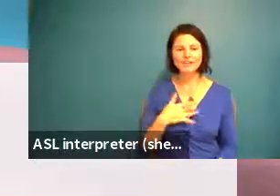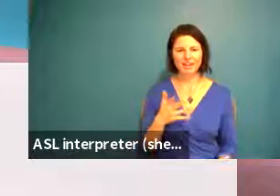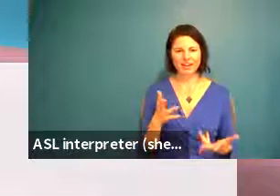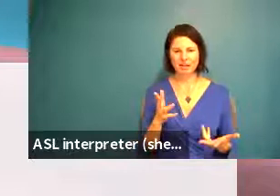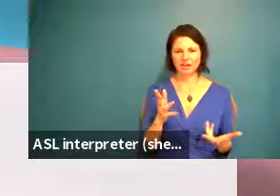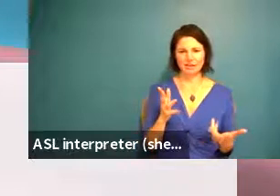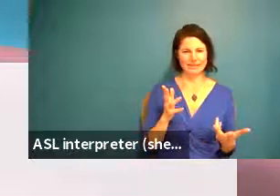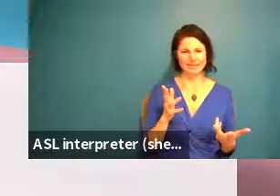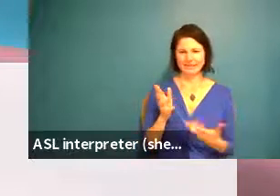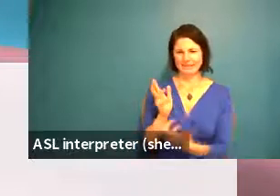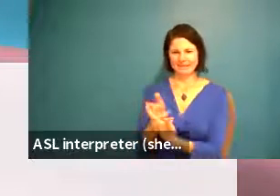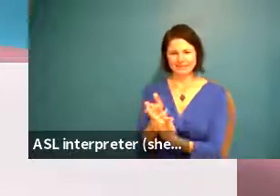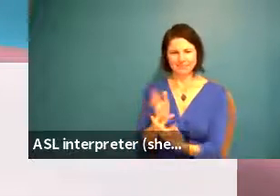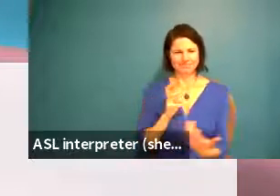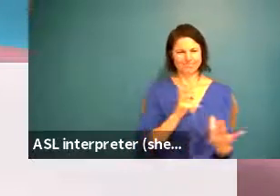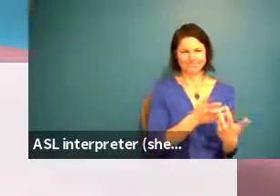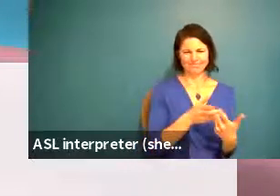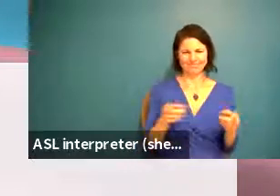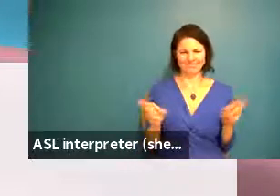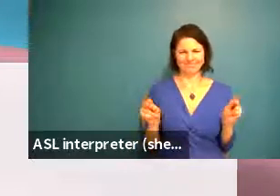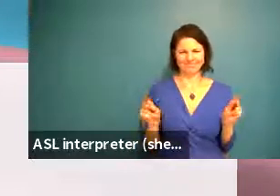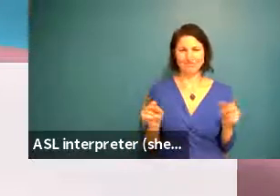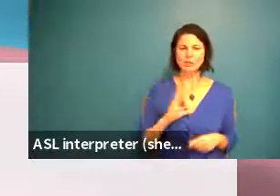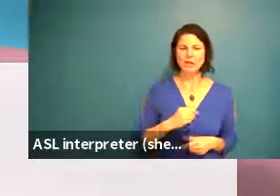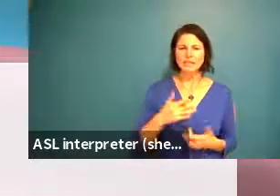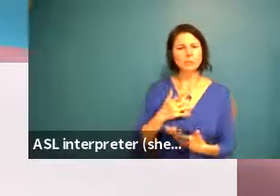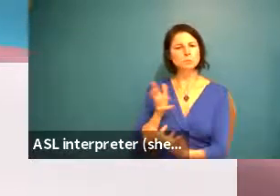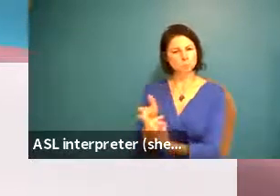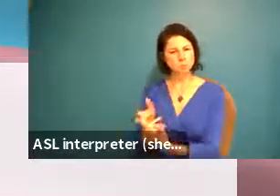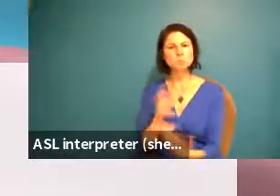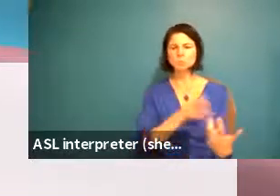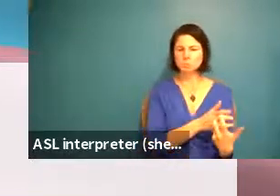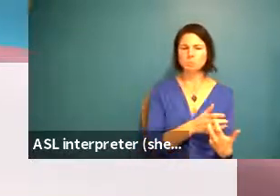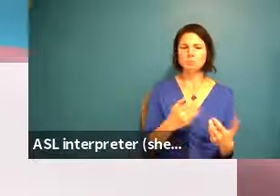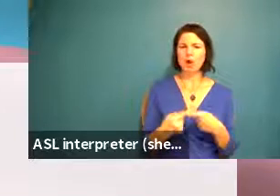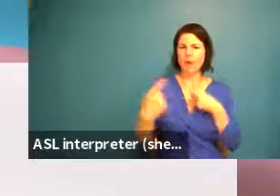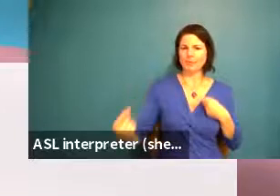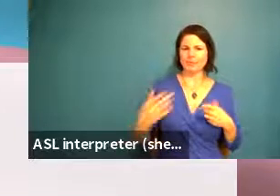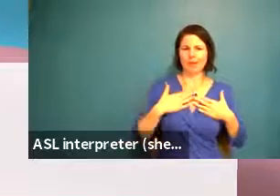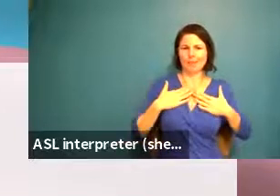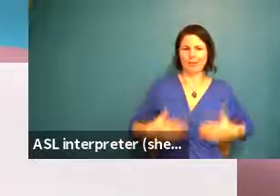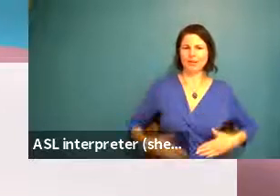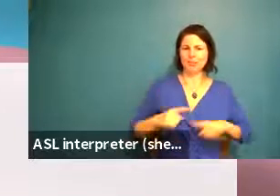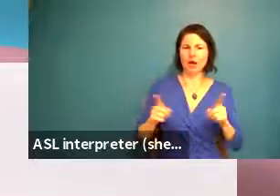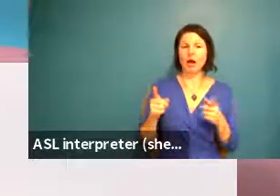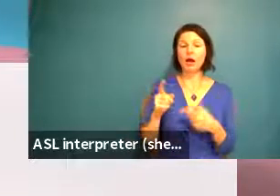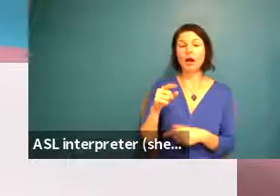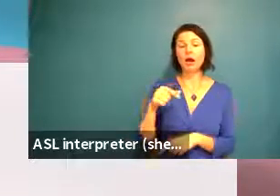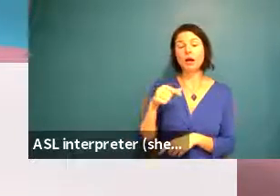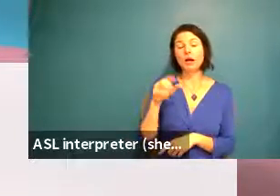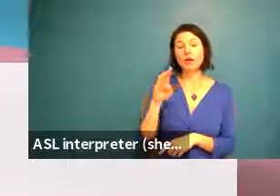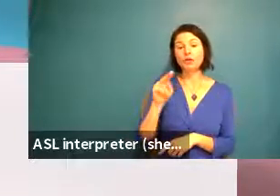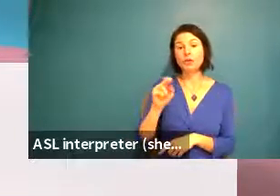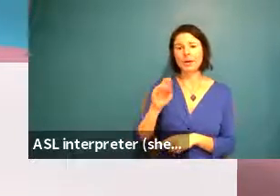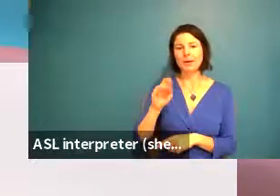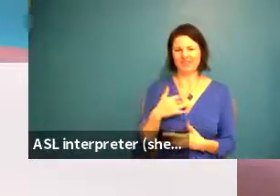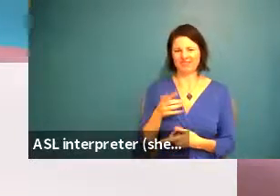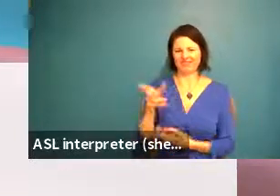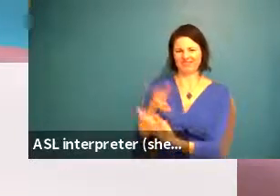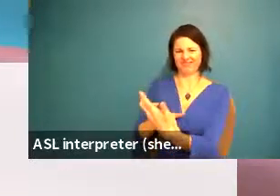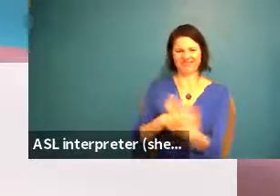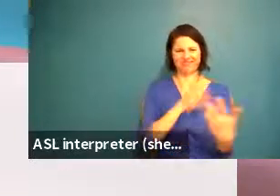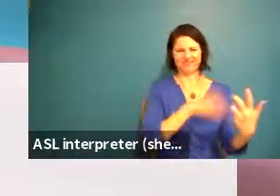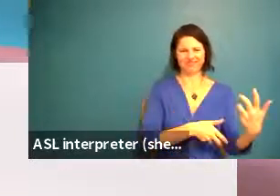those two boxes, they feel that they are outside of the box. And keep in mind, this term, transgender is not a verb or a noun,